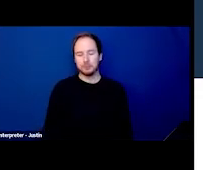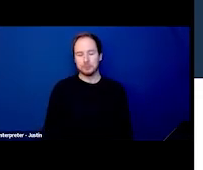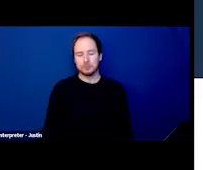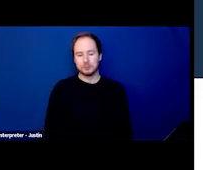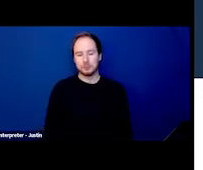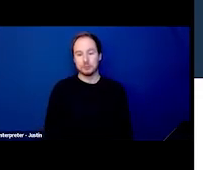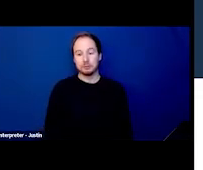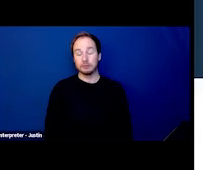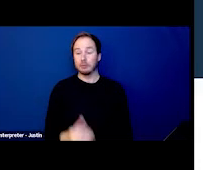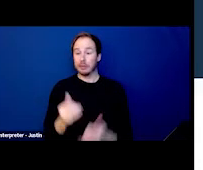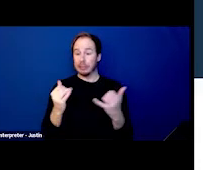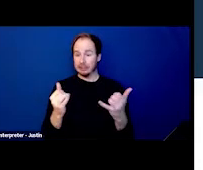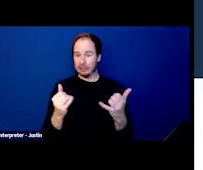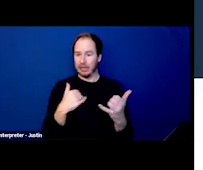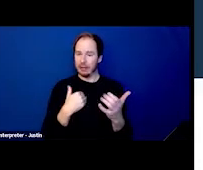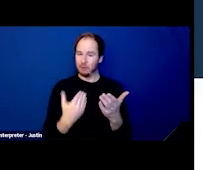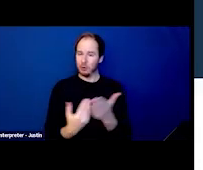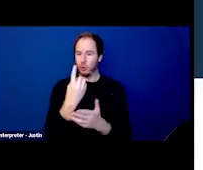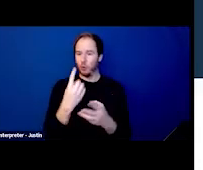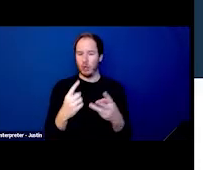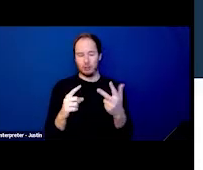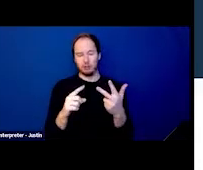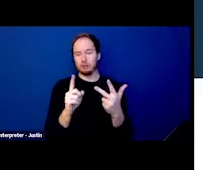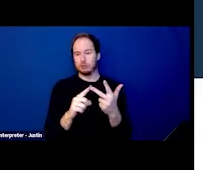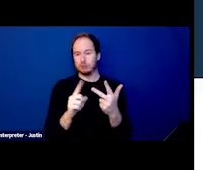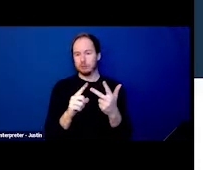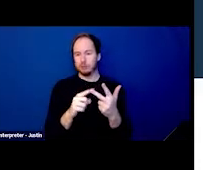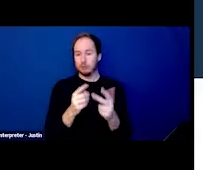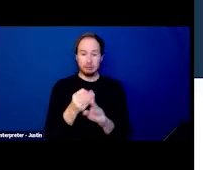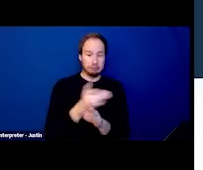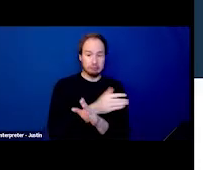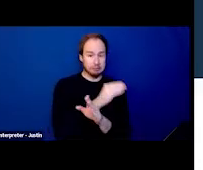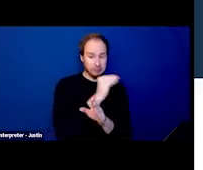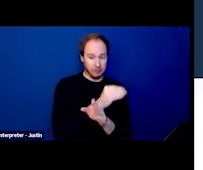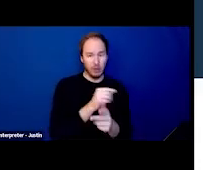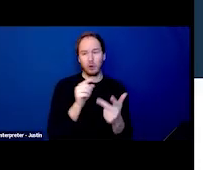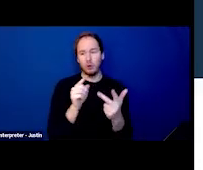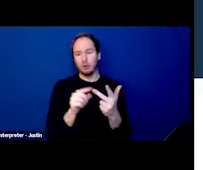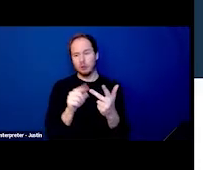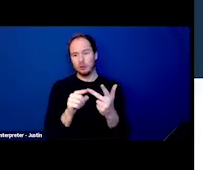And then today we have one final poll that we haven't had in the past, since we're actually talking today about beginning